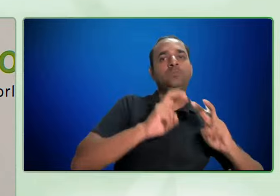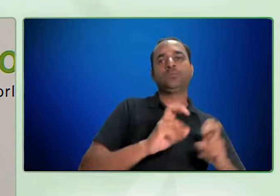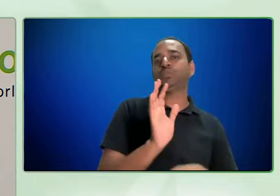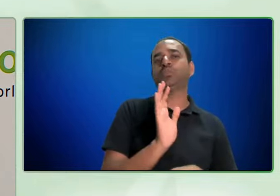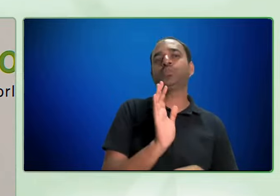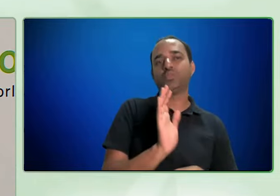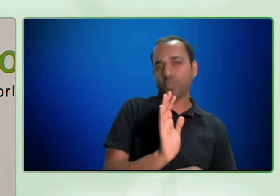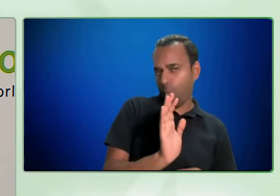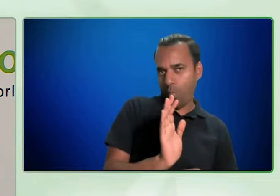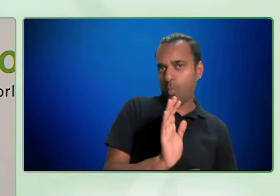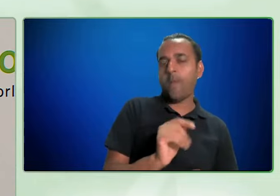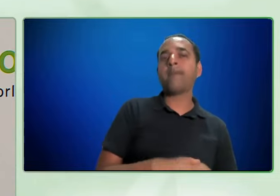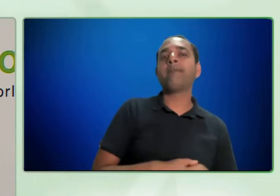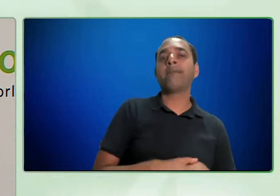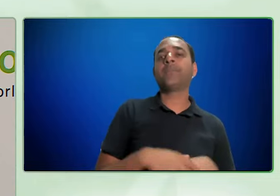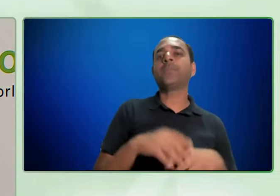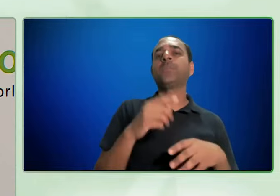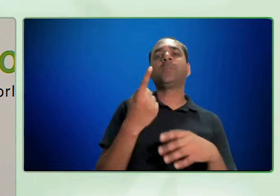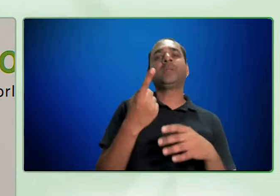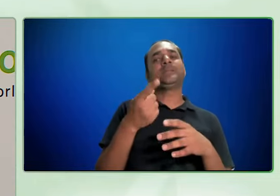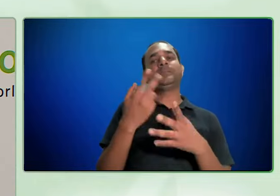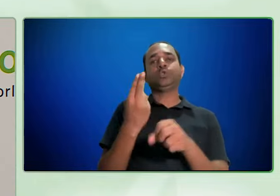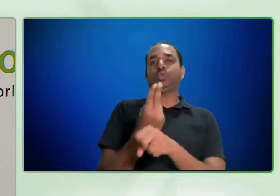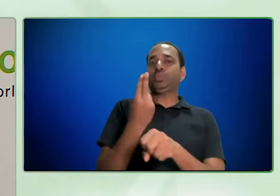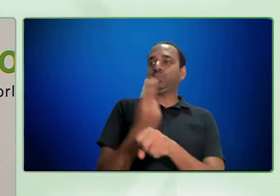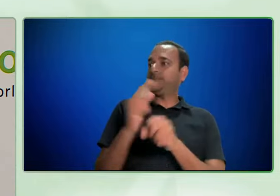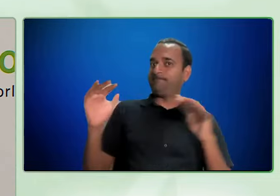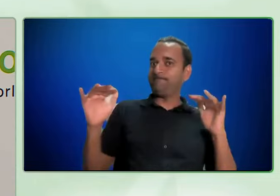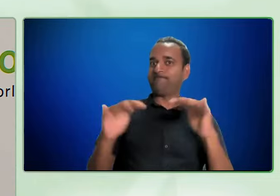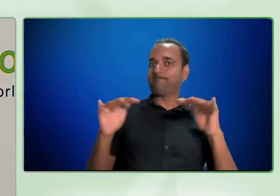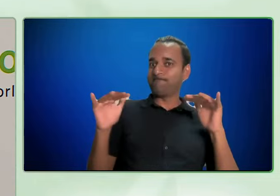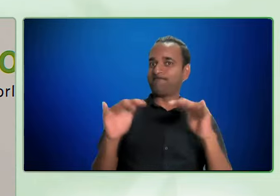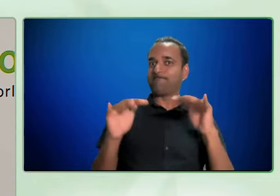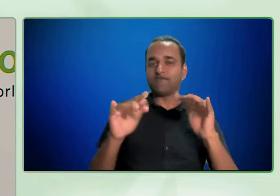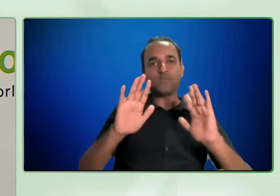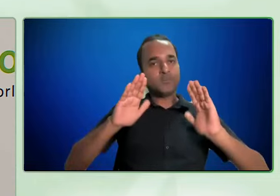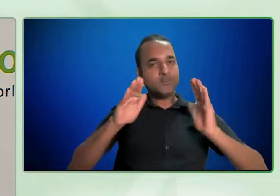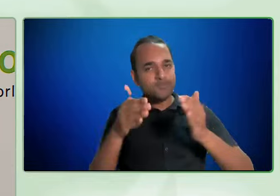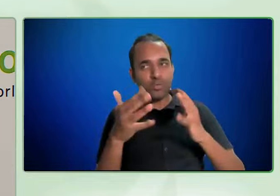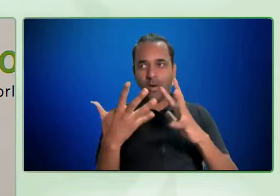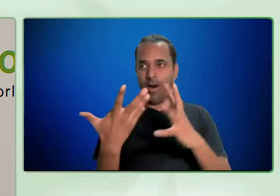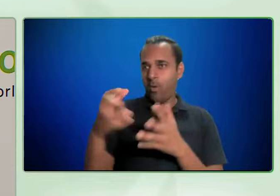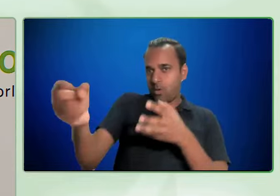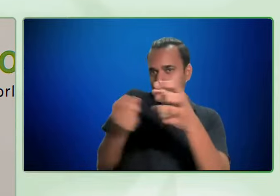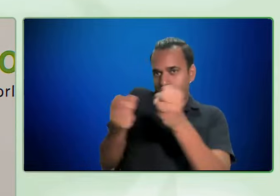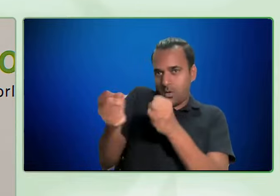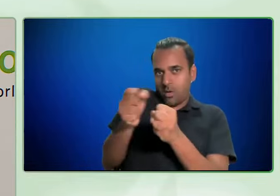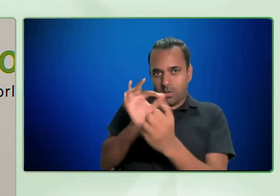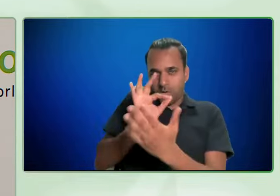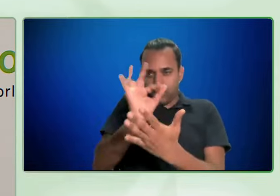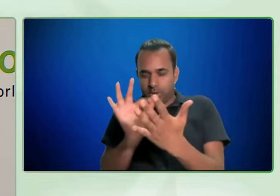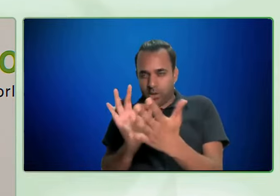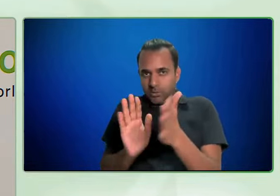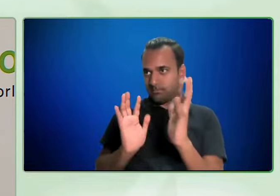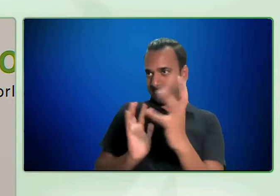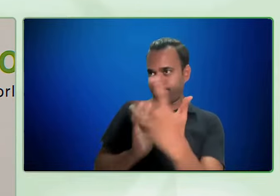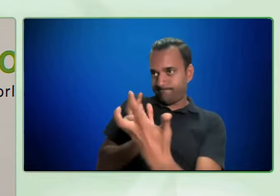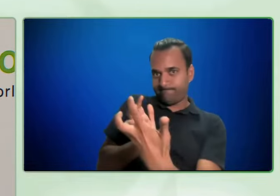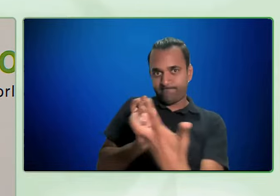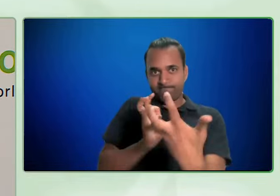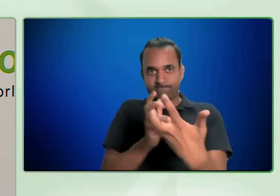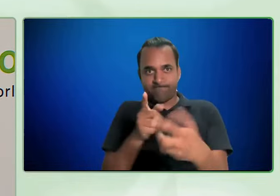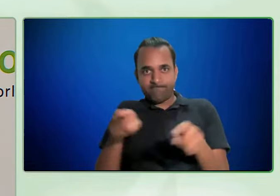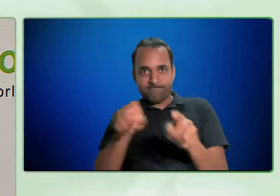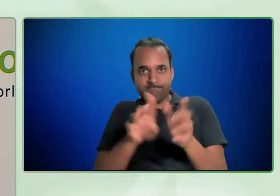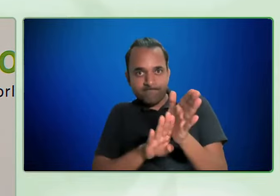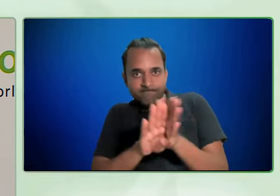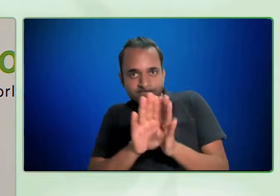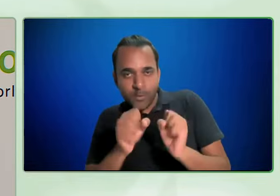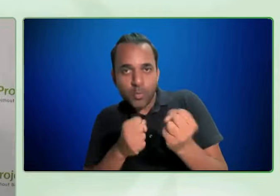a small part is compulsory for all IT students and they get at least everything in accessibility